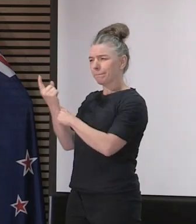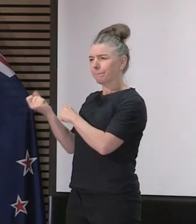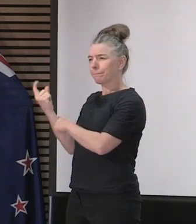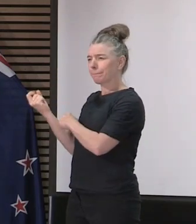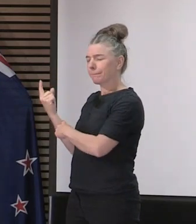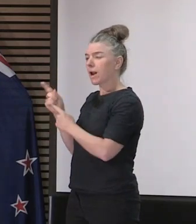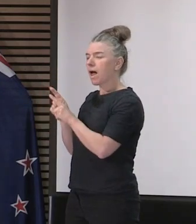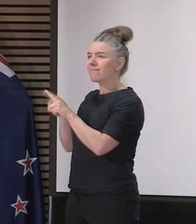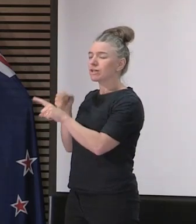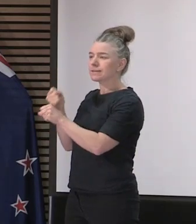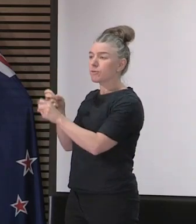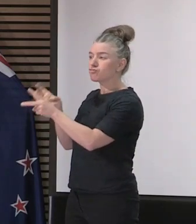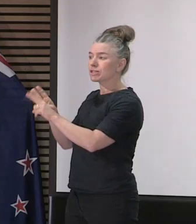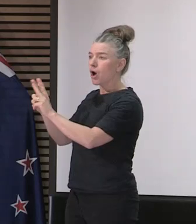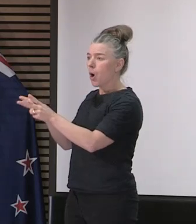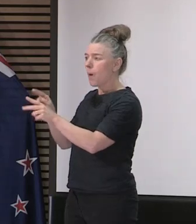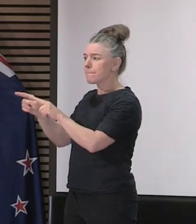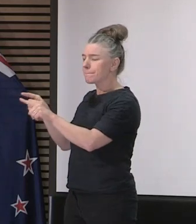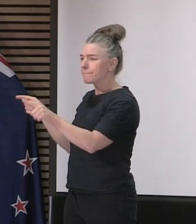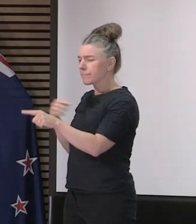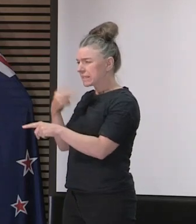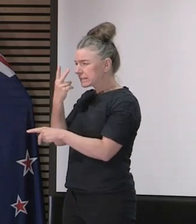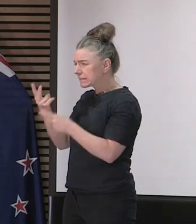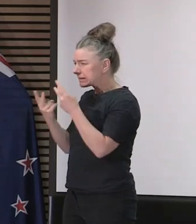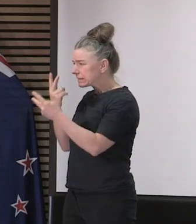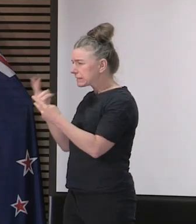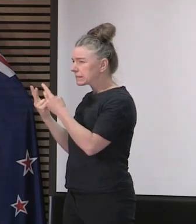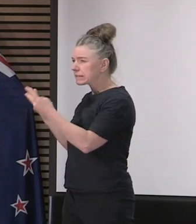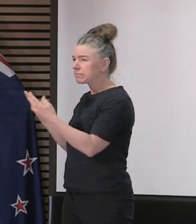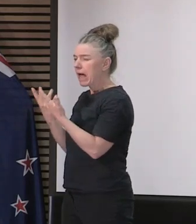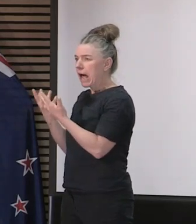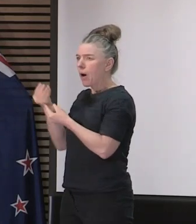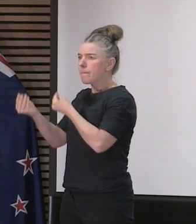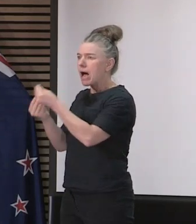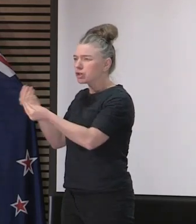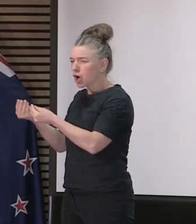saying, as we have done in other settings, we have learnt